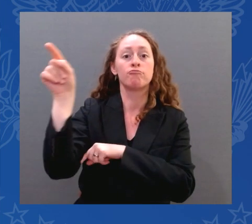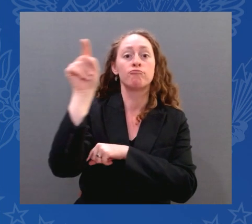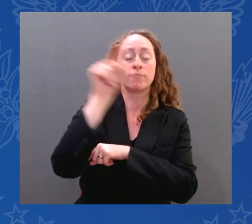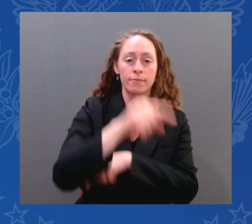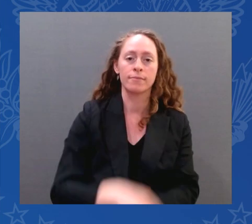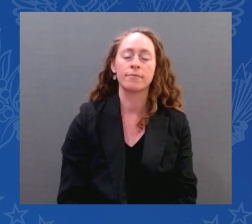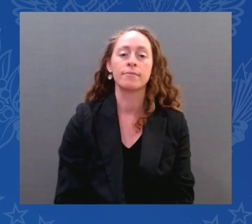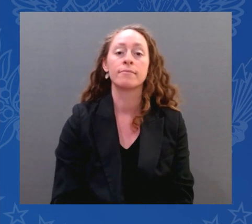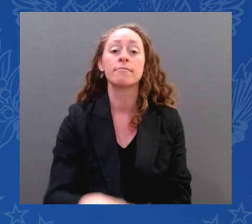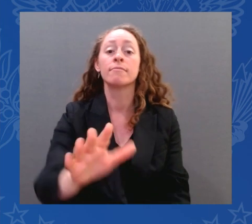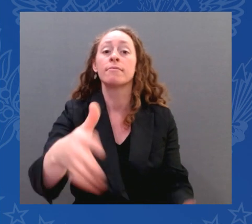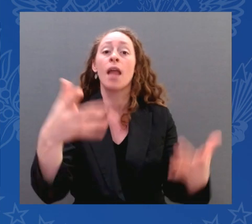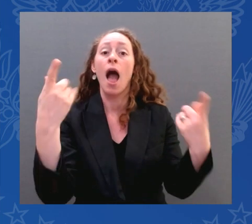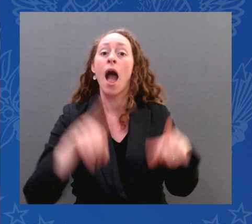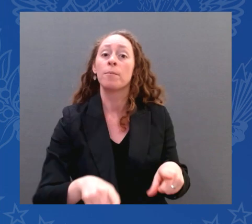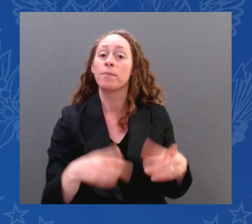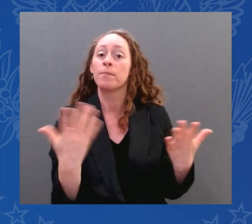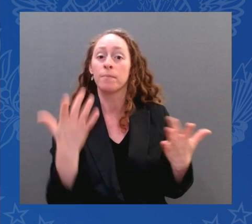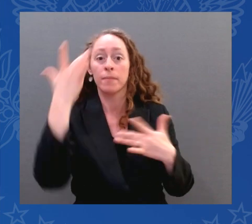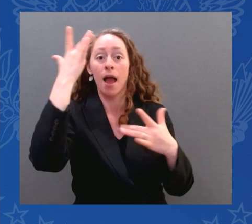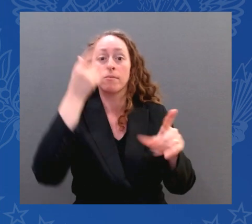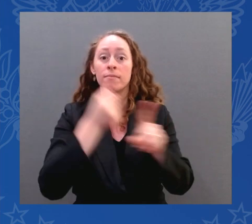While families and businesses struggled around the world,